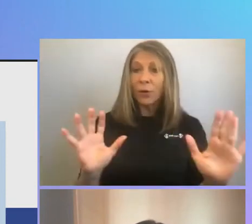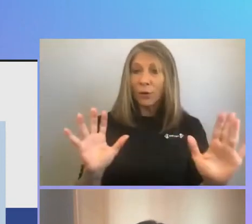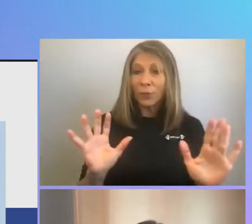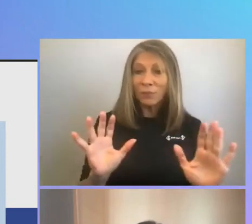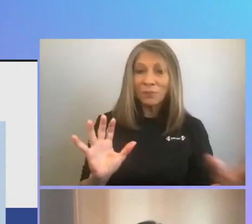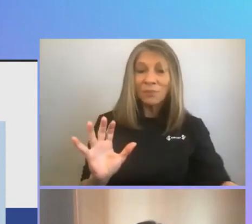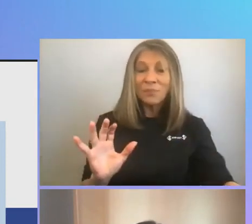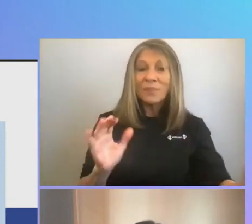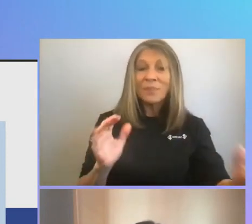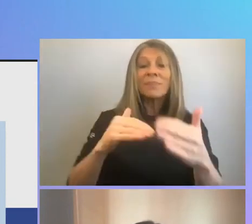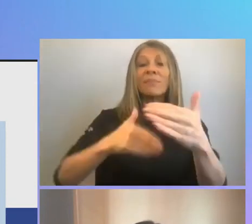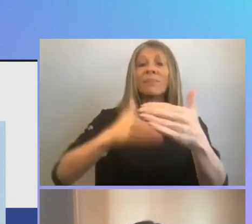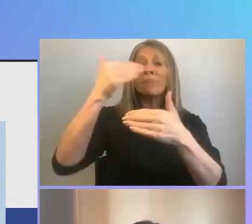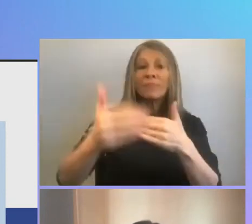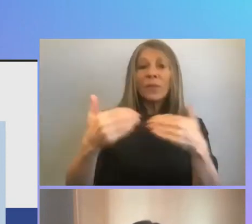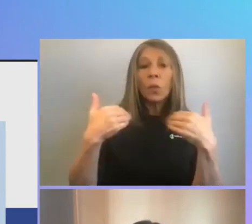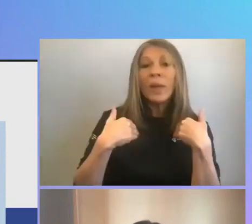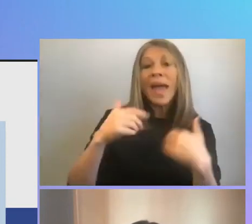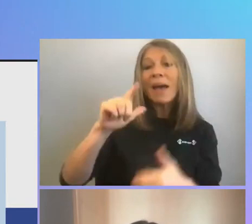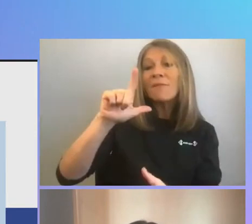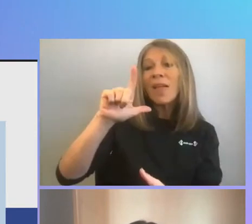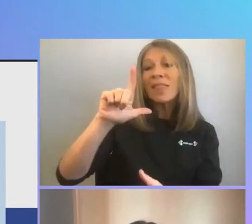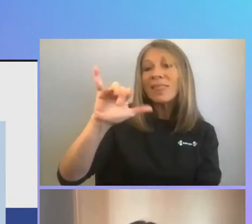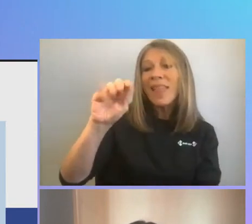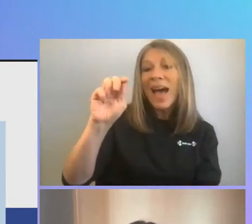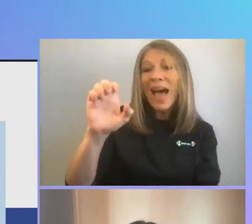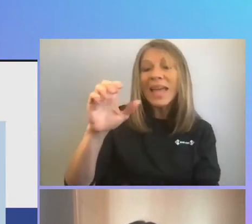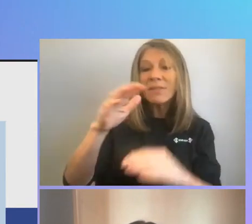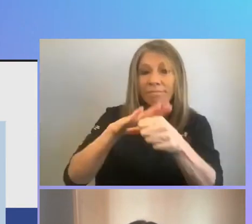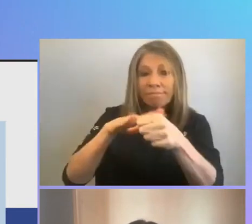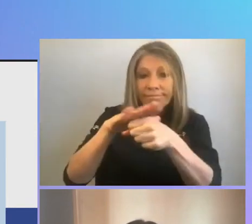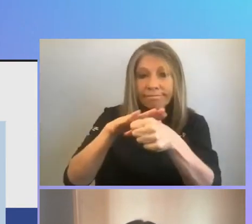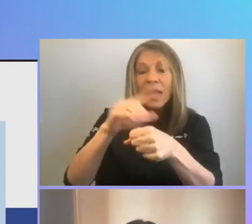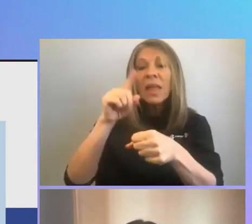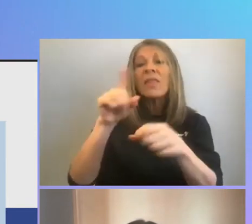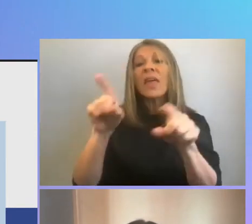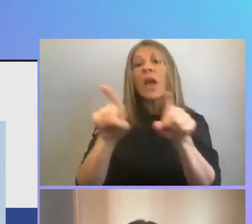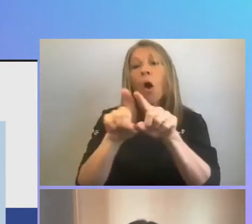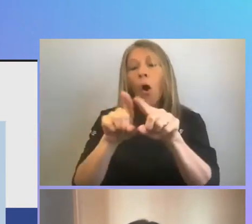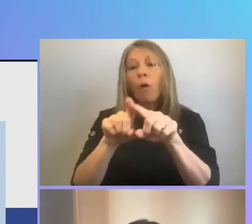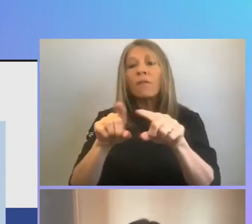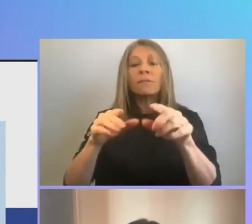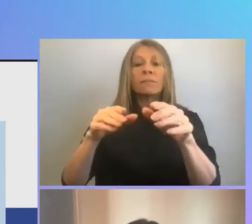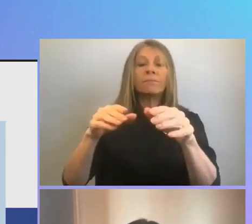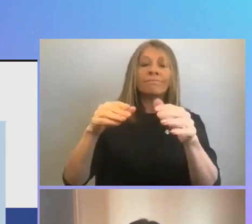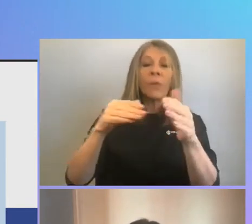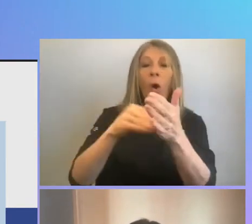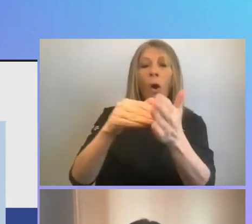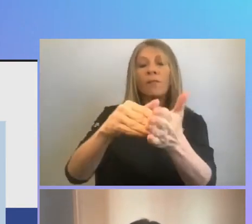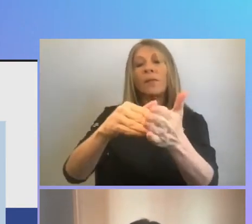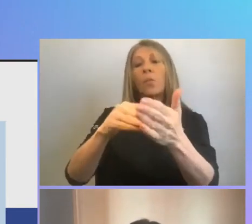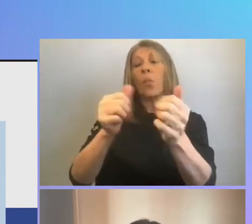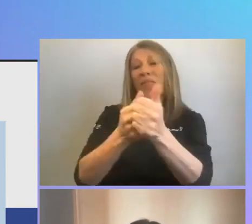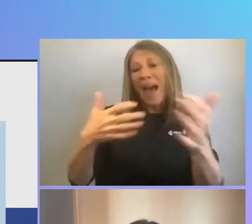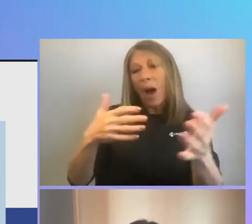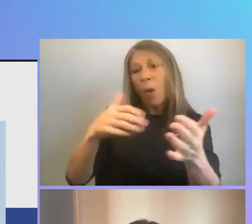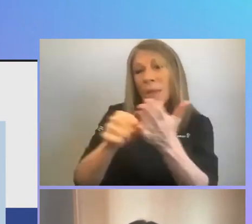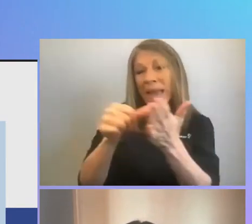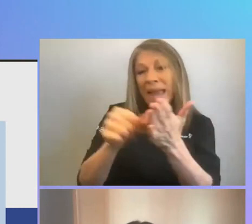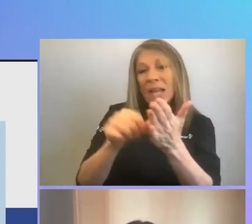live regions, so spas often update the content in real time without page refreshes, and that makes it. It can make it